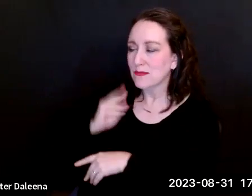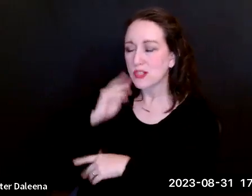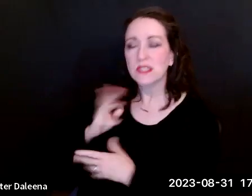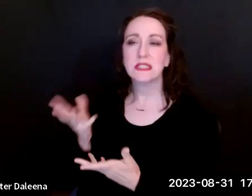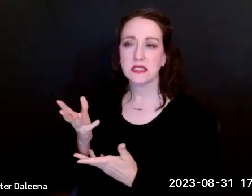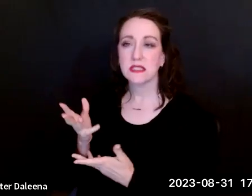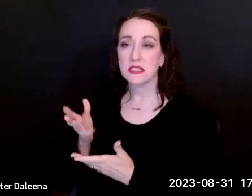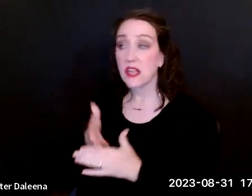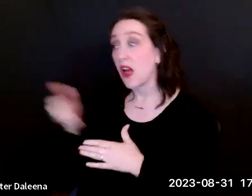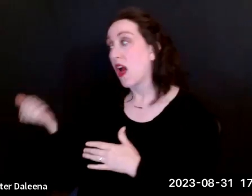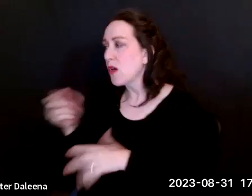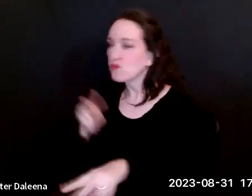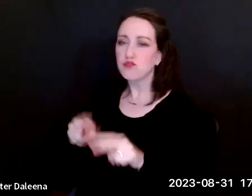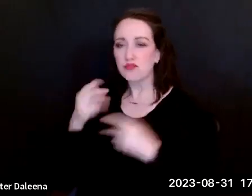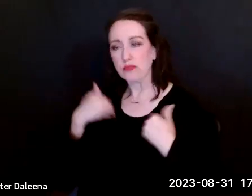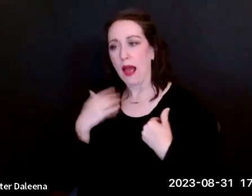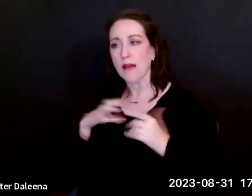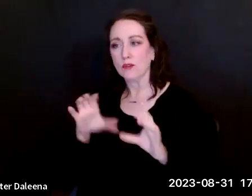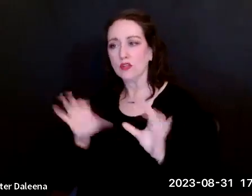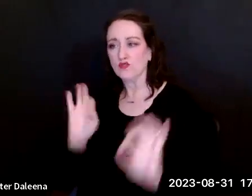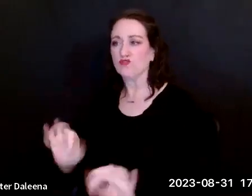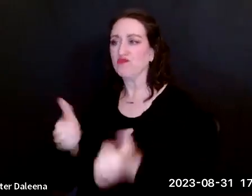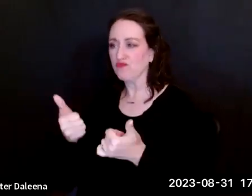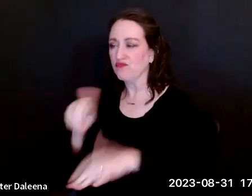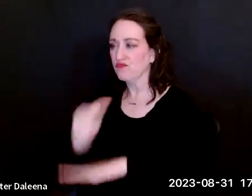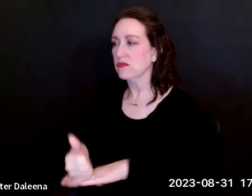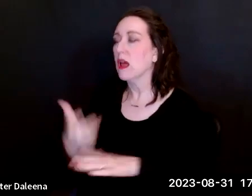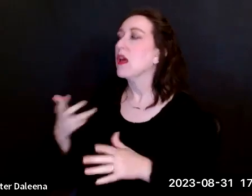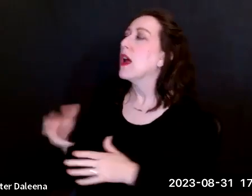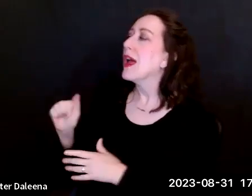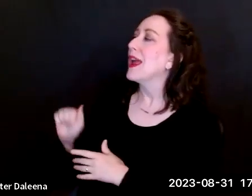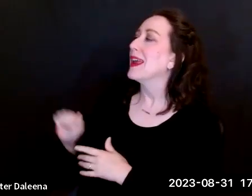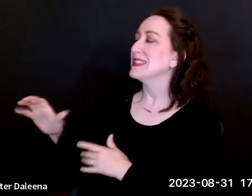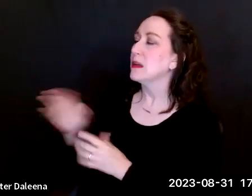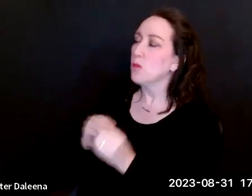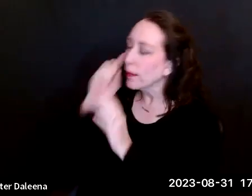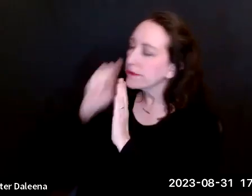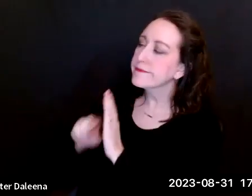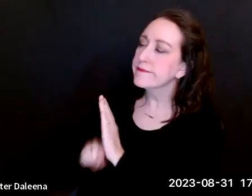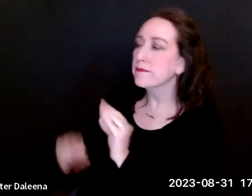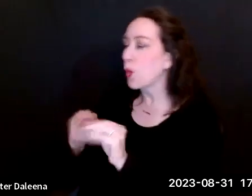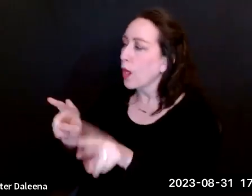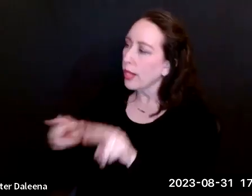for the rest of them we could just look and say you have this credential you're good to go for the aacs we had to do more research we had to get more look and then they had to like kind of go through